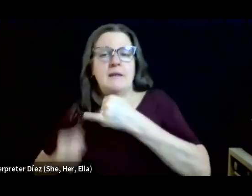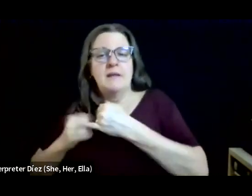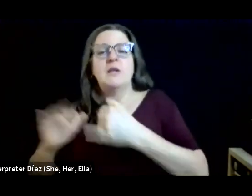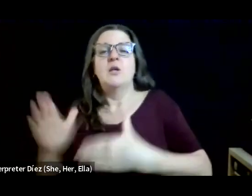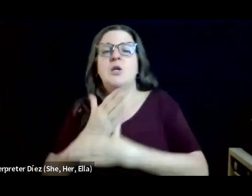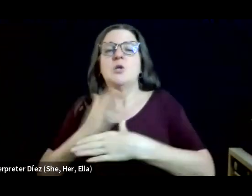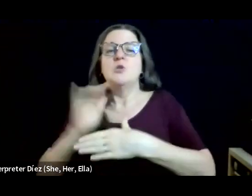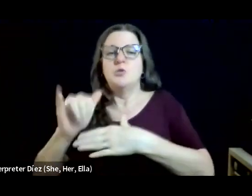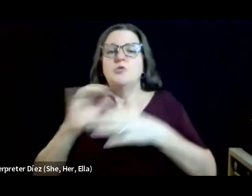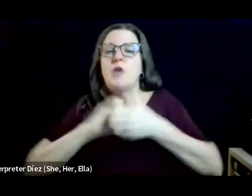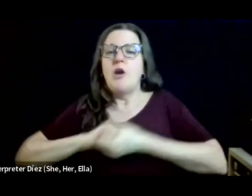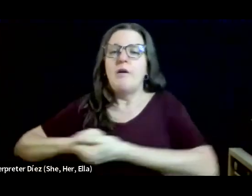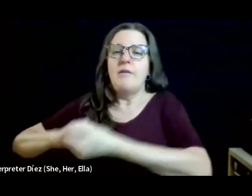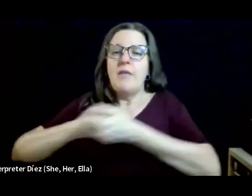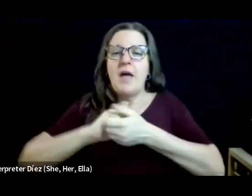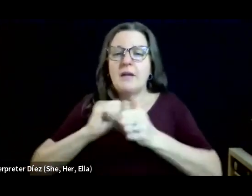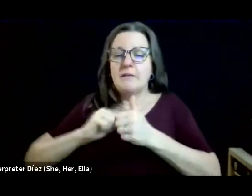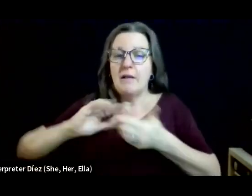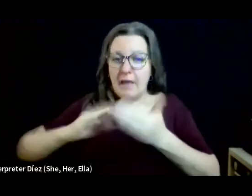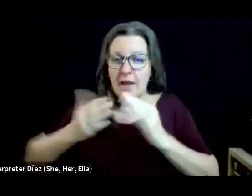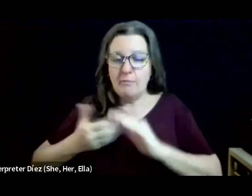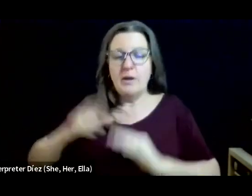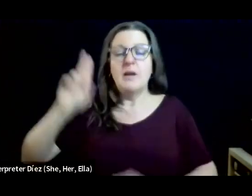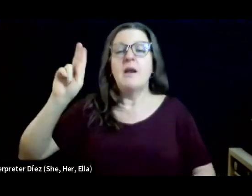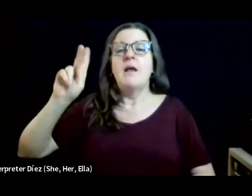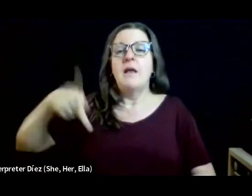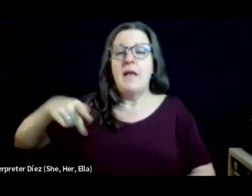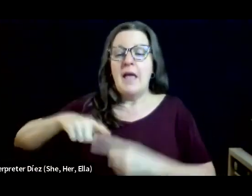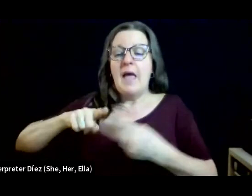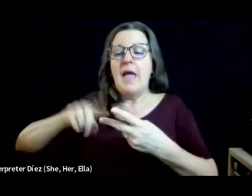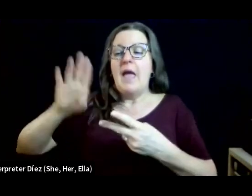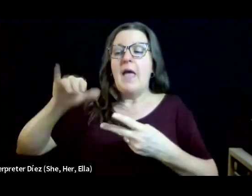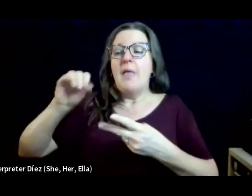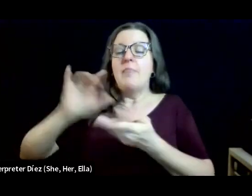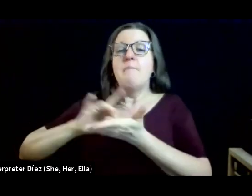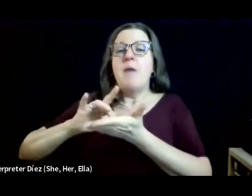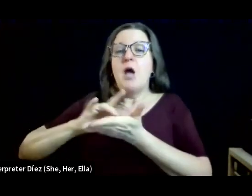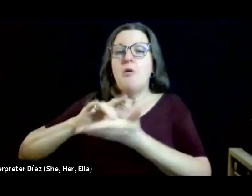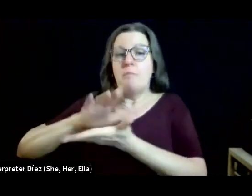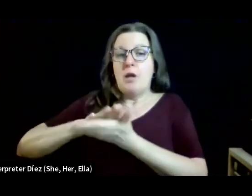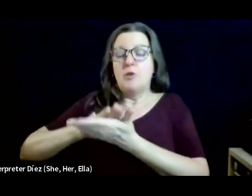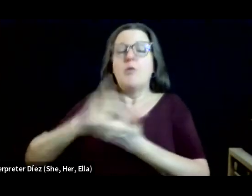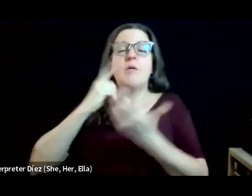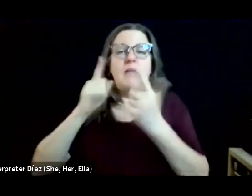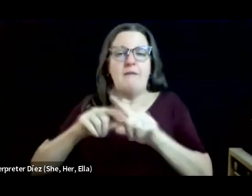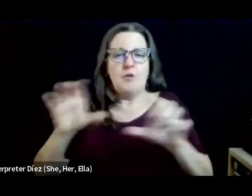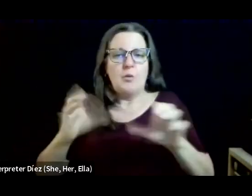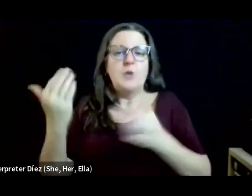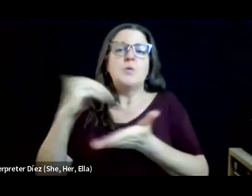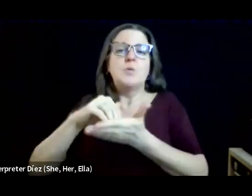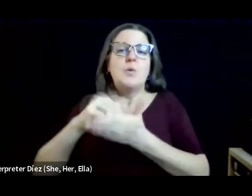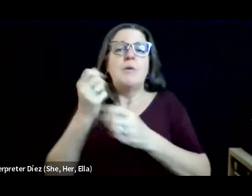And Kaiser Permanente and the Biomedical Academy have agreed to do this again next summer with a larger pool of participants.